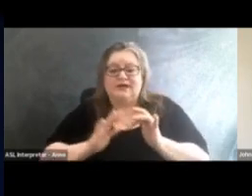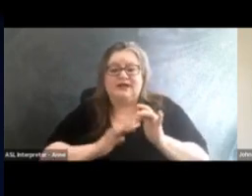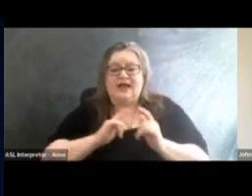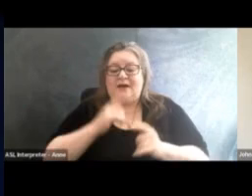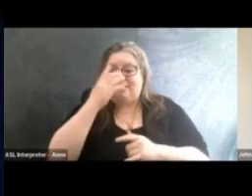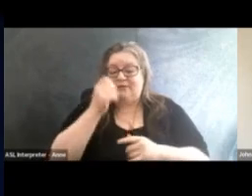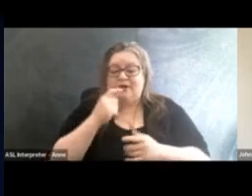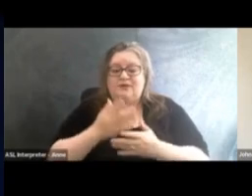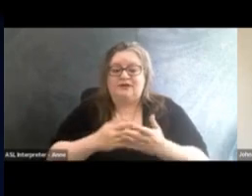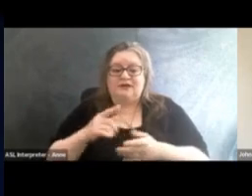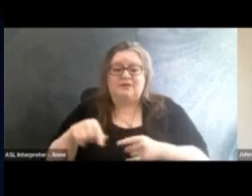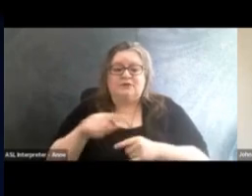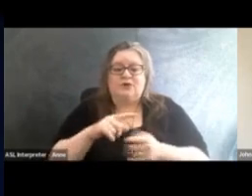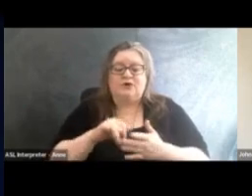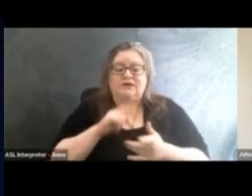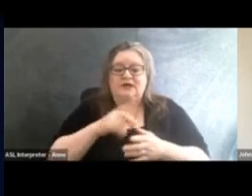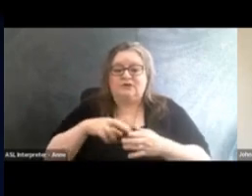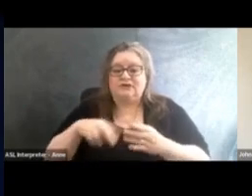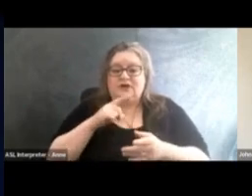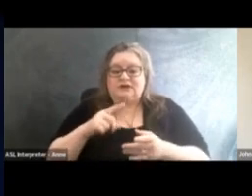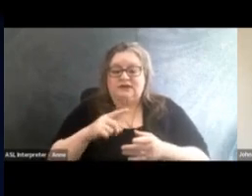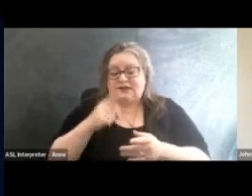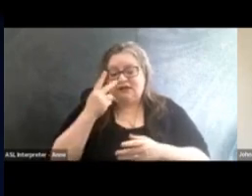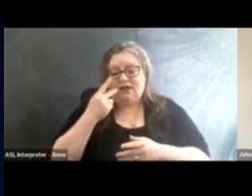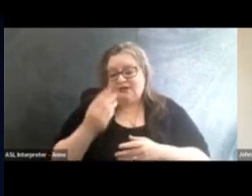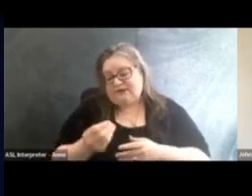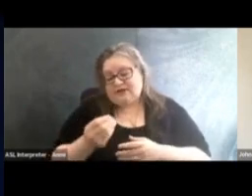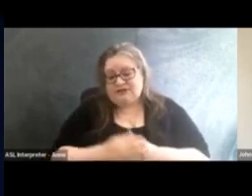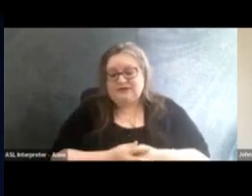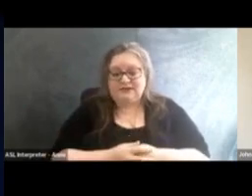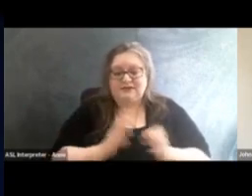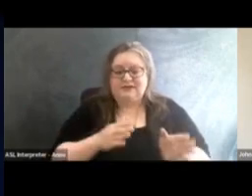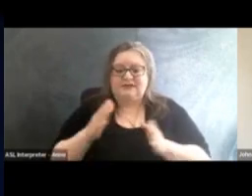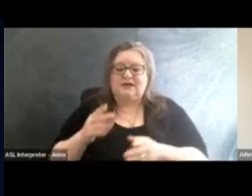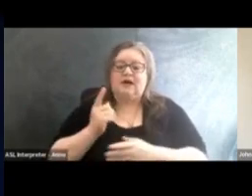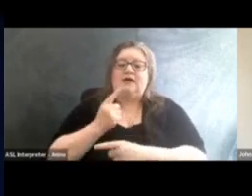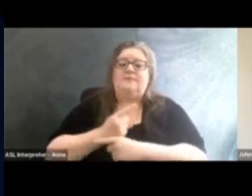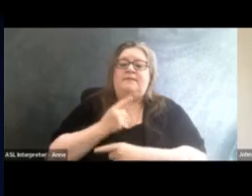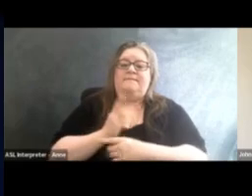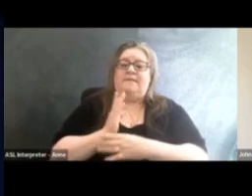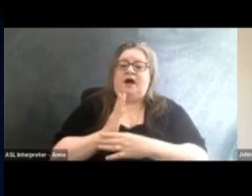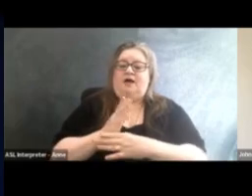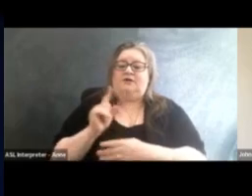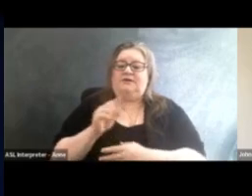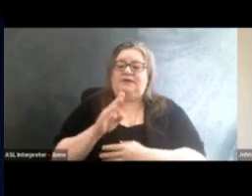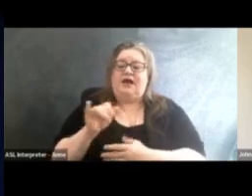of those that result In a loss of consciousness, moderate TBI, then being the rest of that,